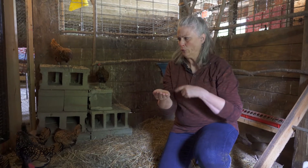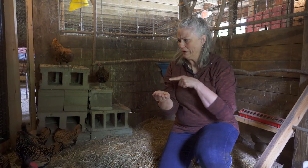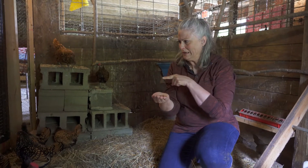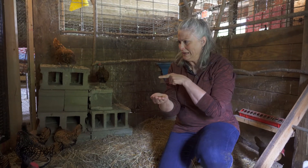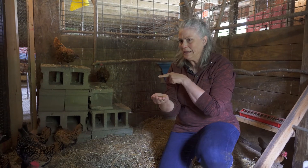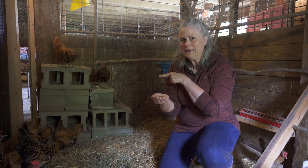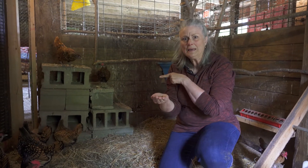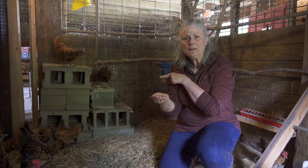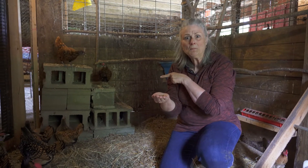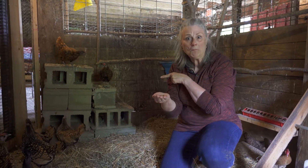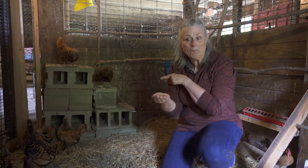These hens are hungry.